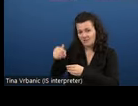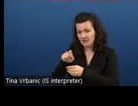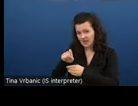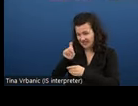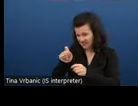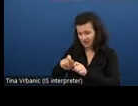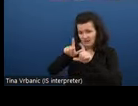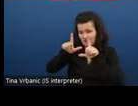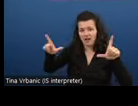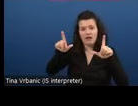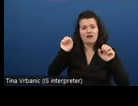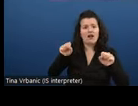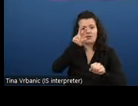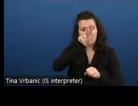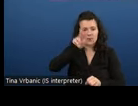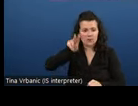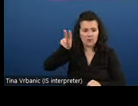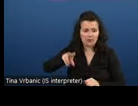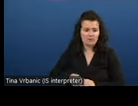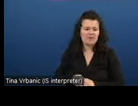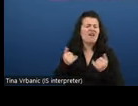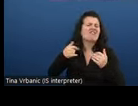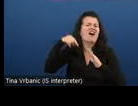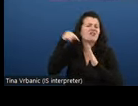15:57:45 I'm not going to go into details of specific examples from the region because